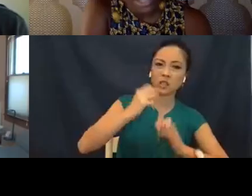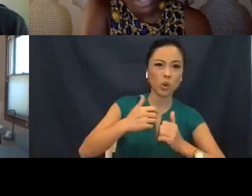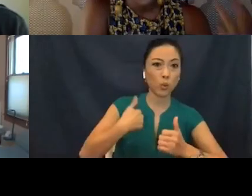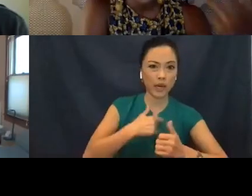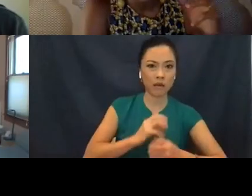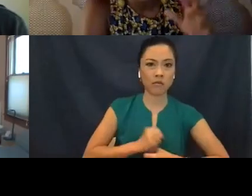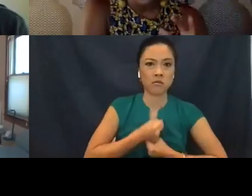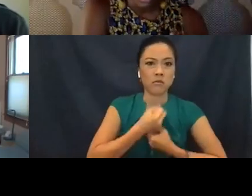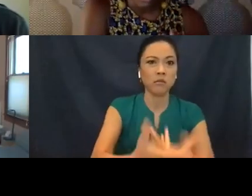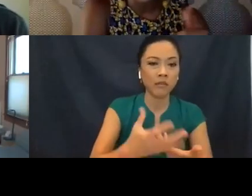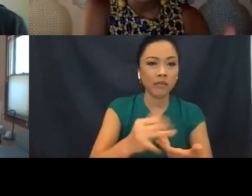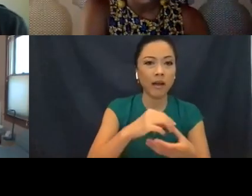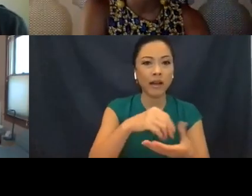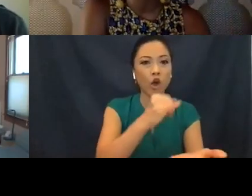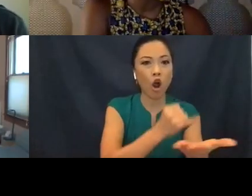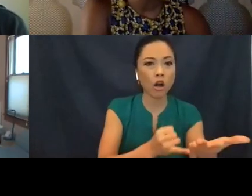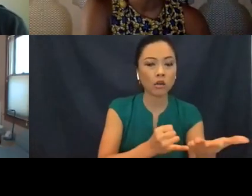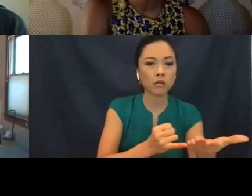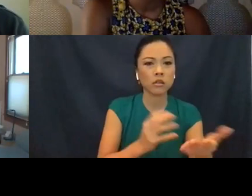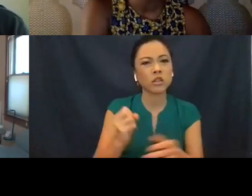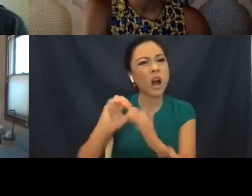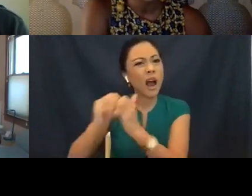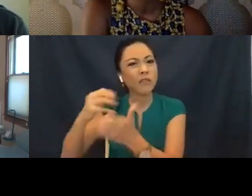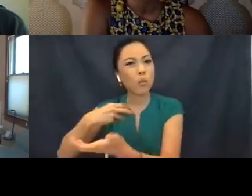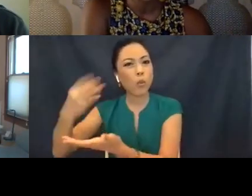how are people of color coming to terms with the way we have internalized messages that